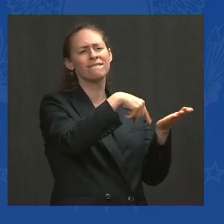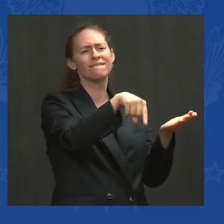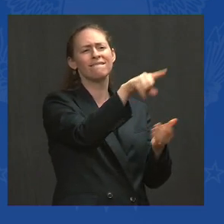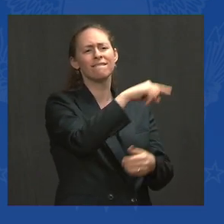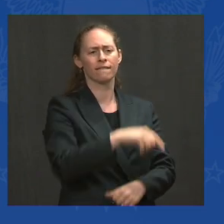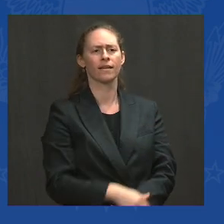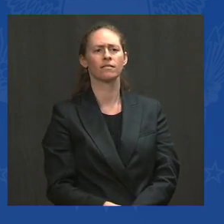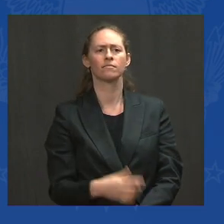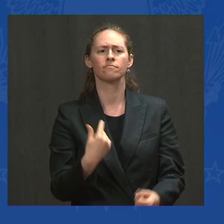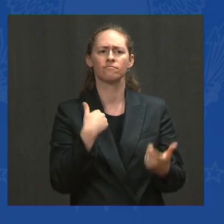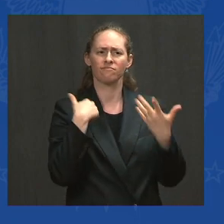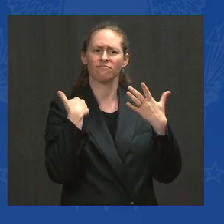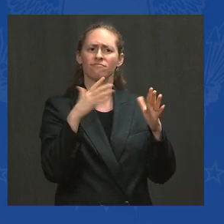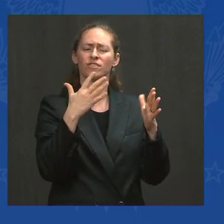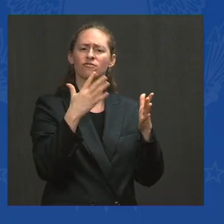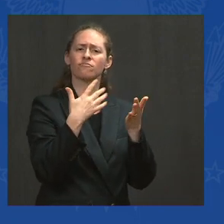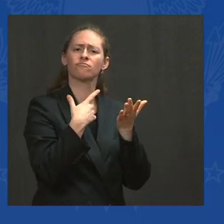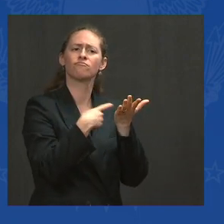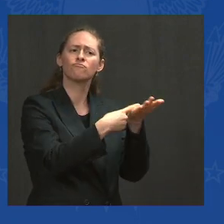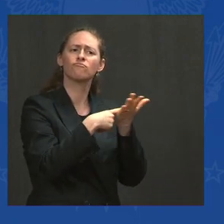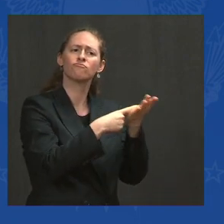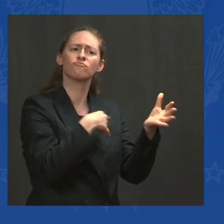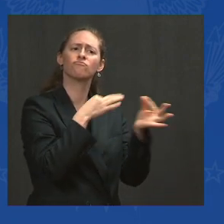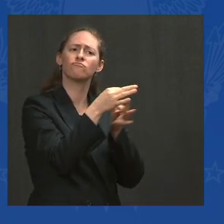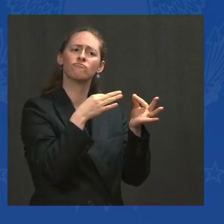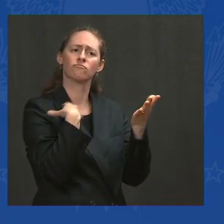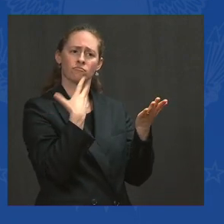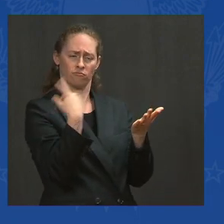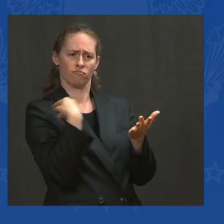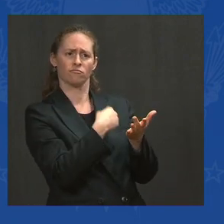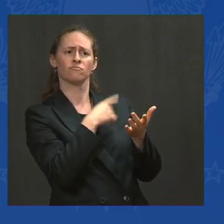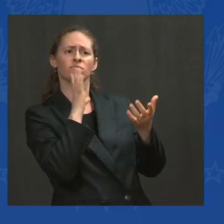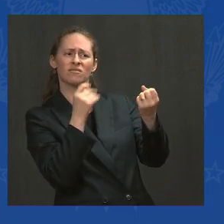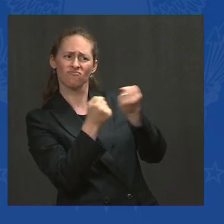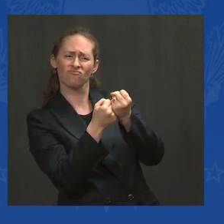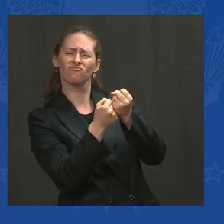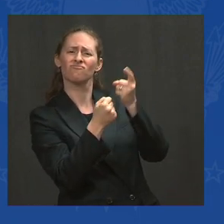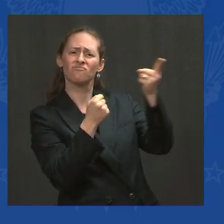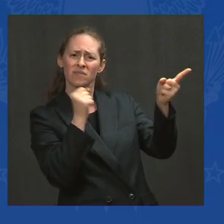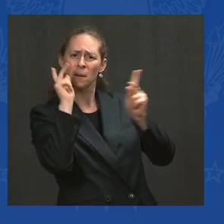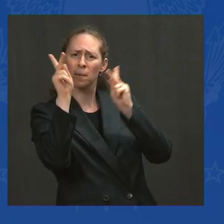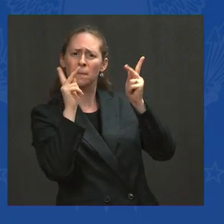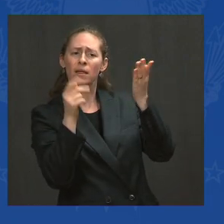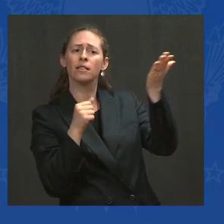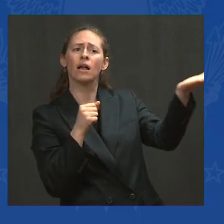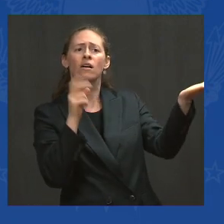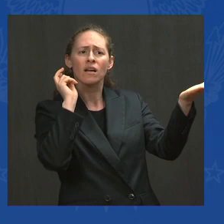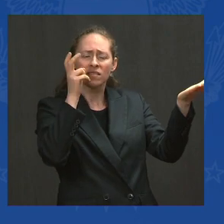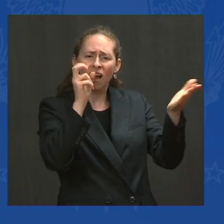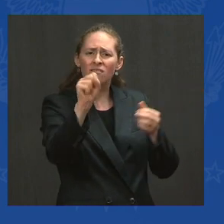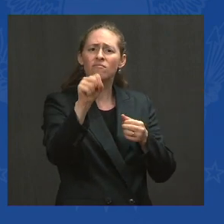support for the people of Afghanistan will endure. We will continue to provide civilian and